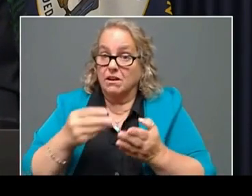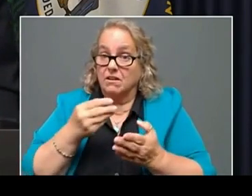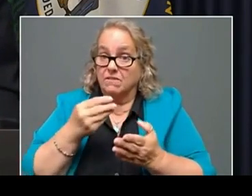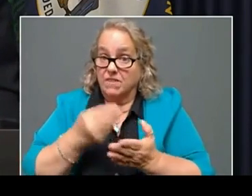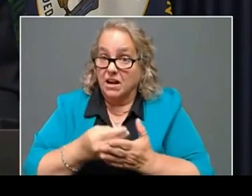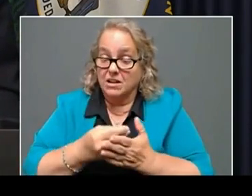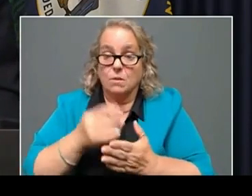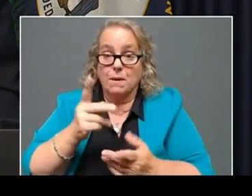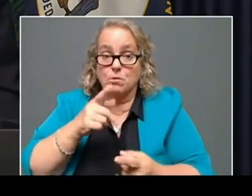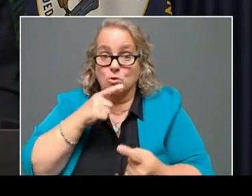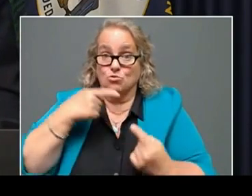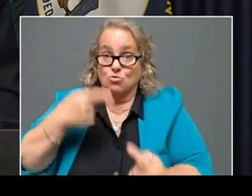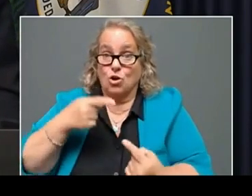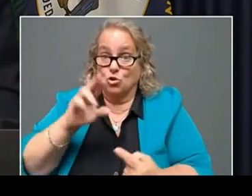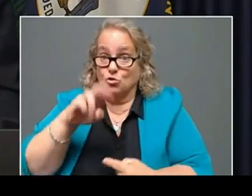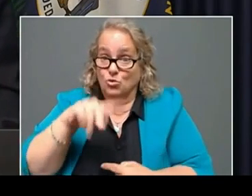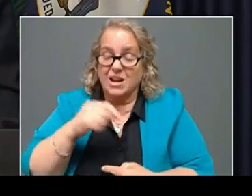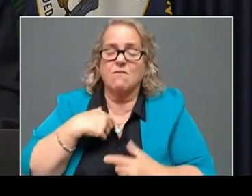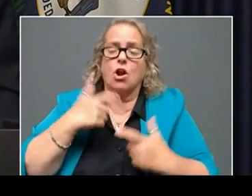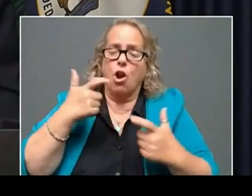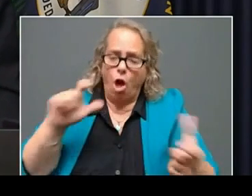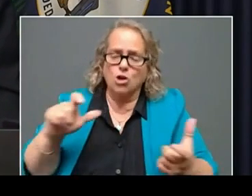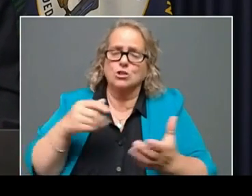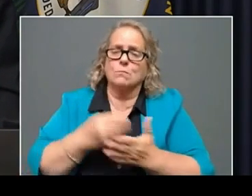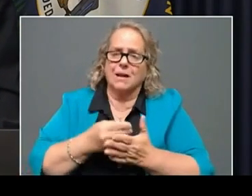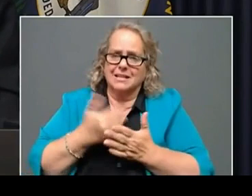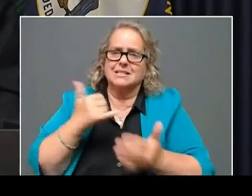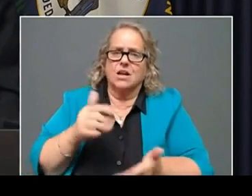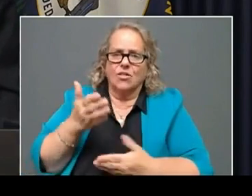have a large amount of money out of it. The amount that we are sending out is